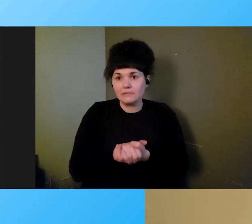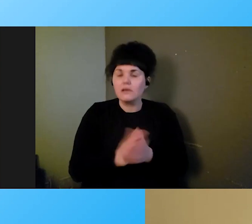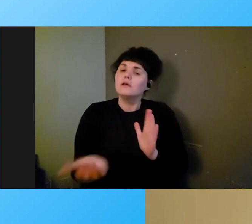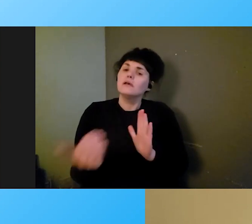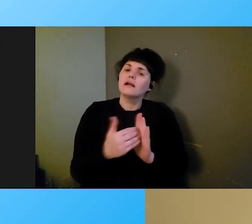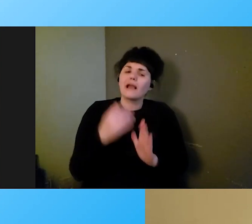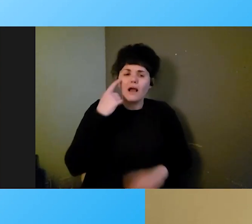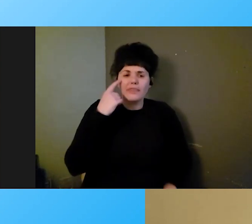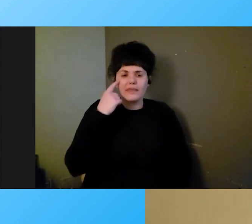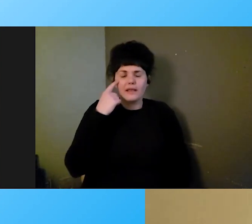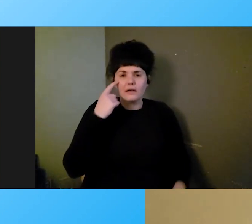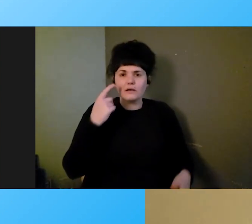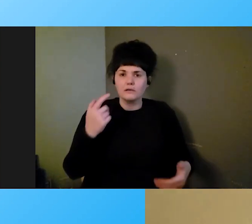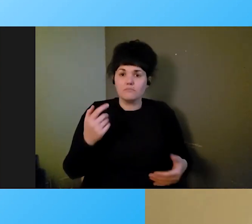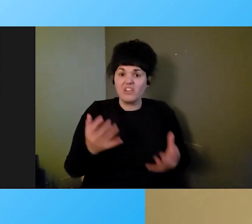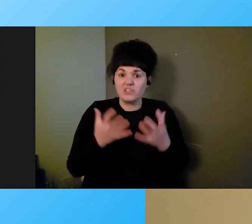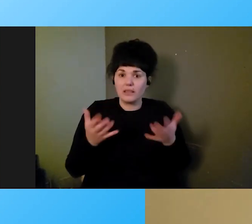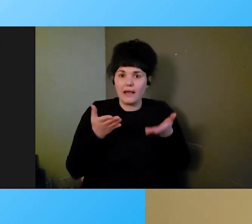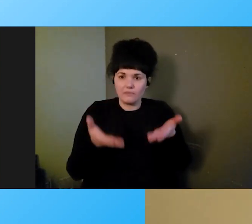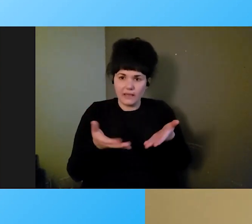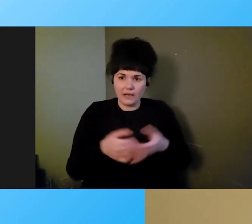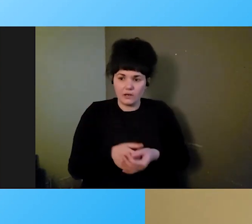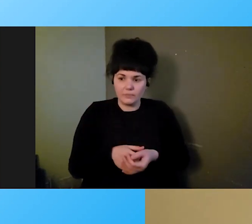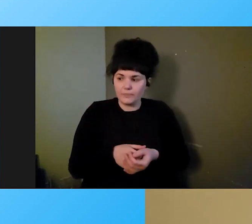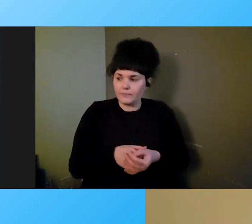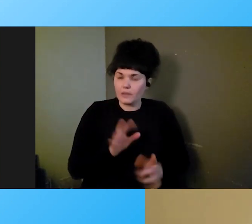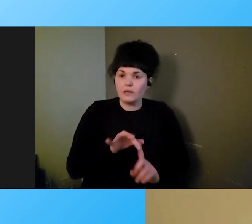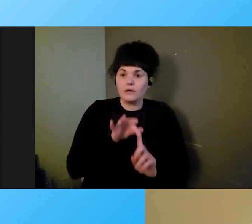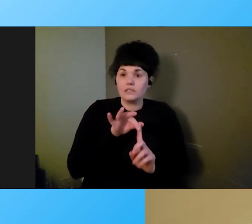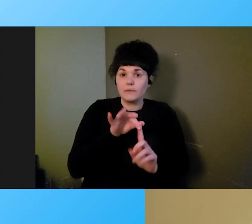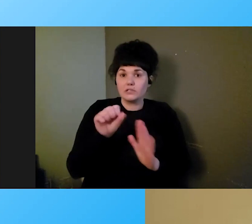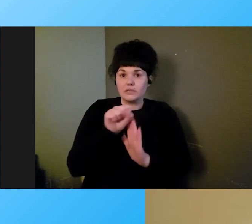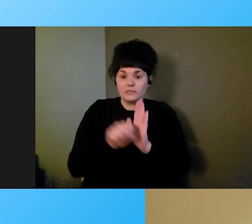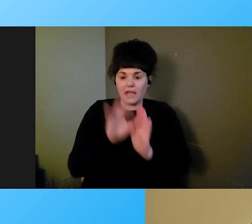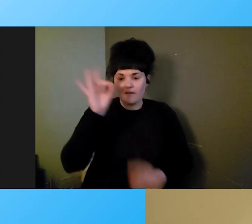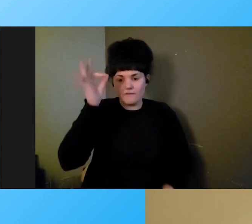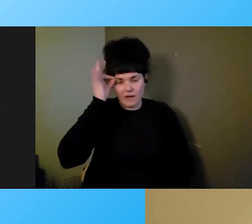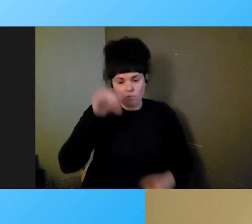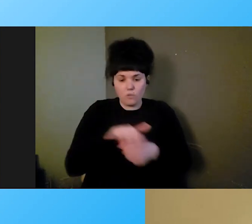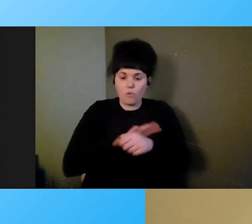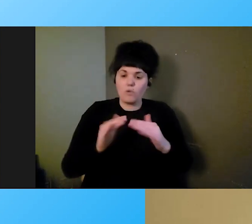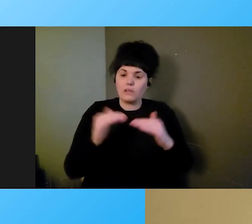think there is a lot there. It was especially in the state and local level and Government